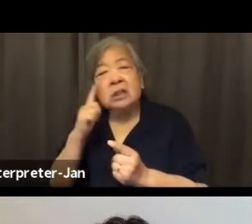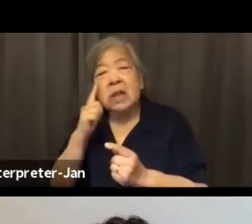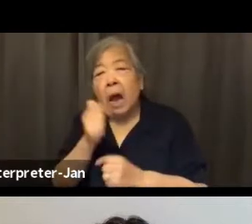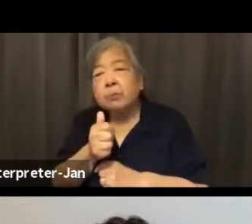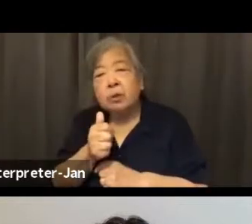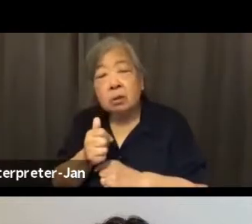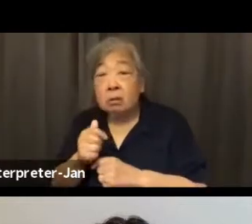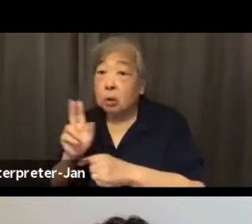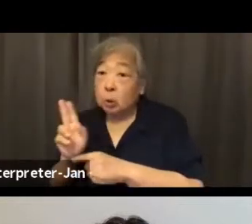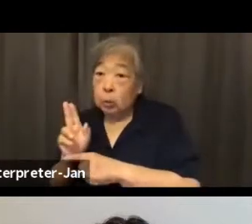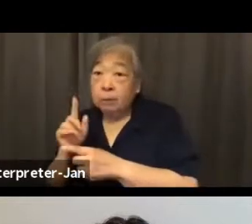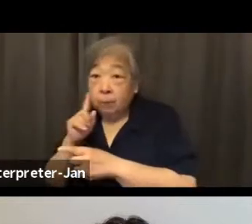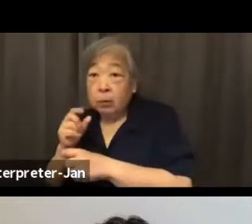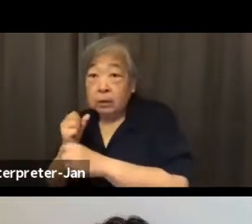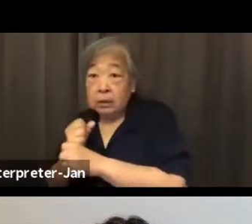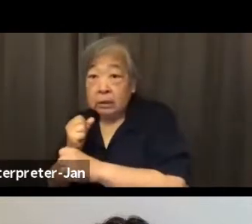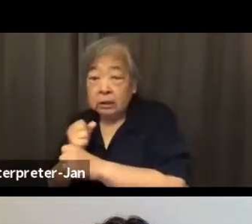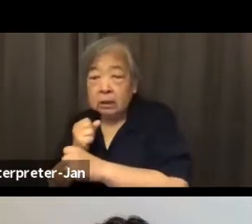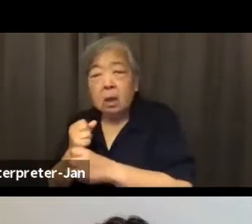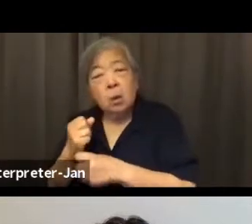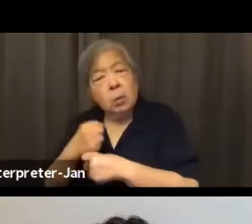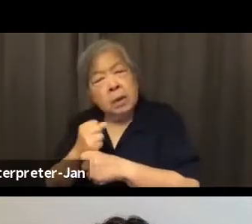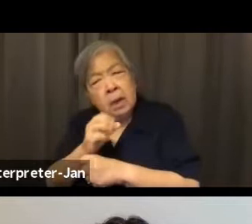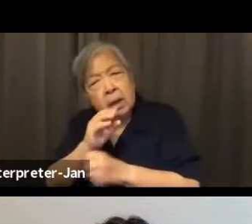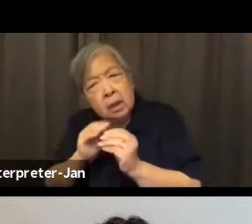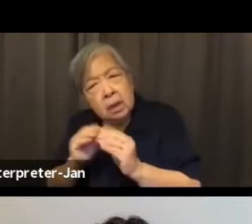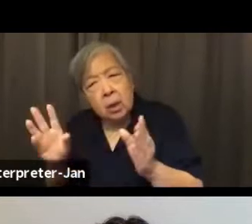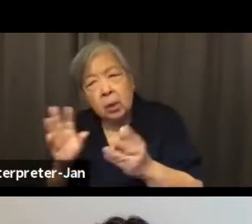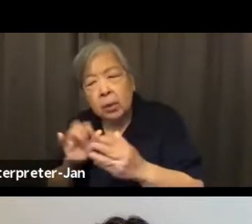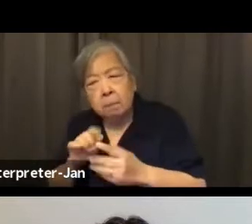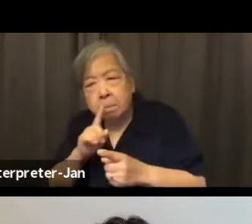We make this clear again that this is not a part of the review process.